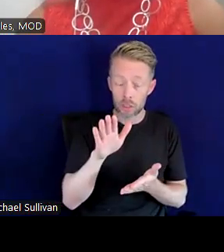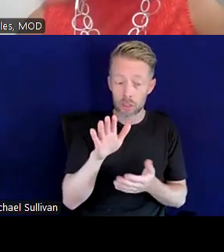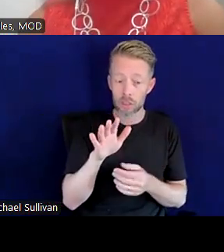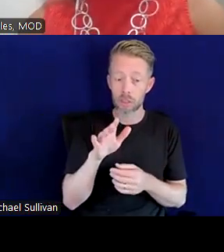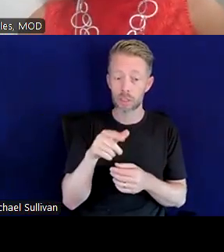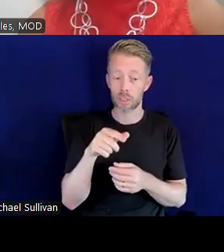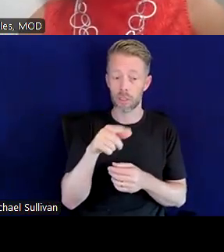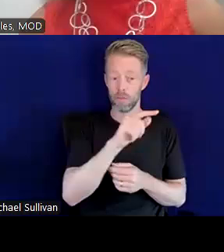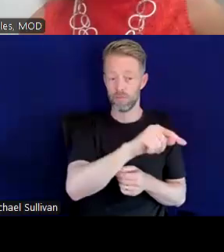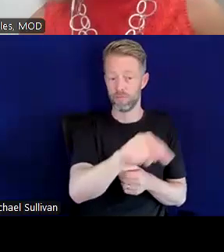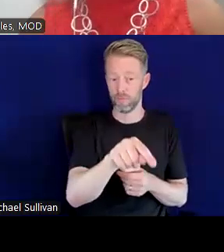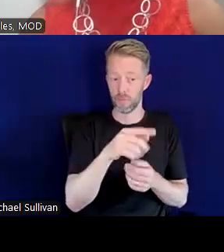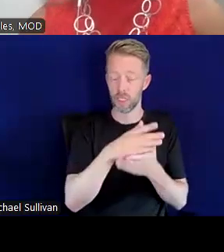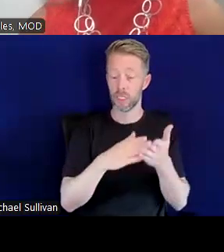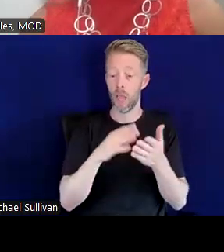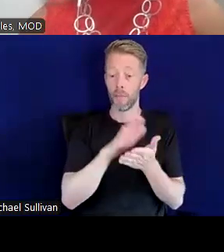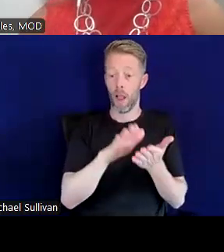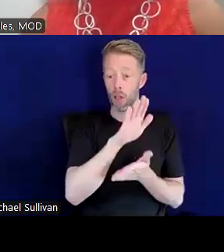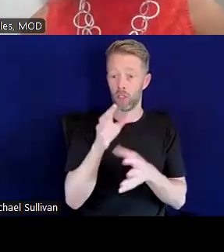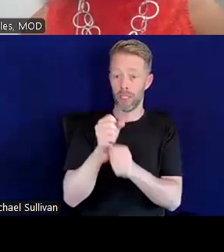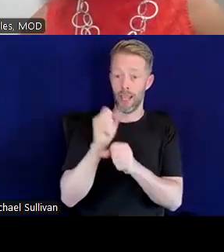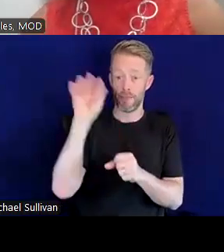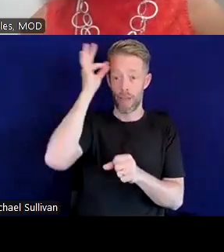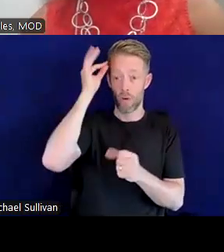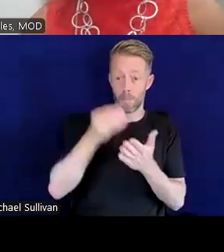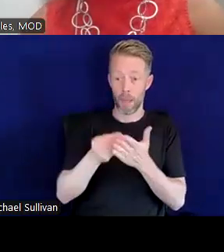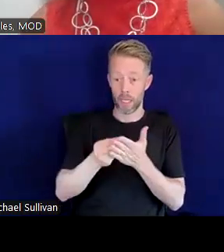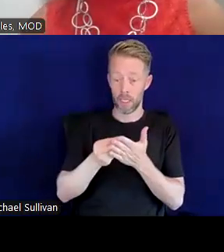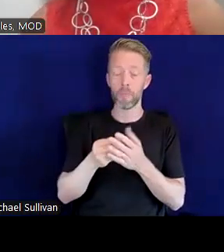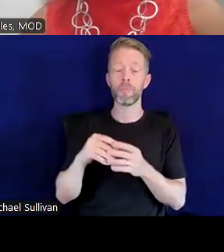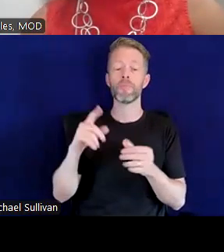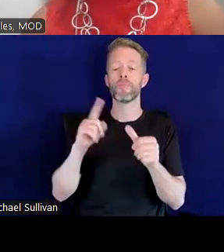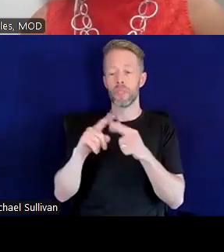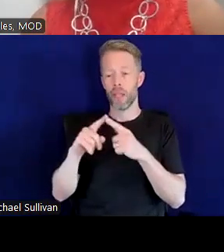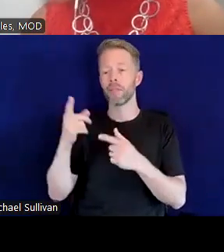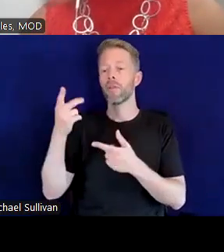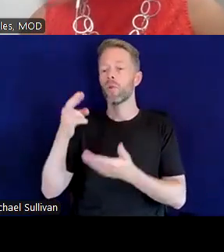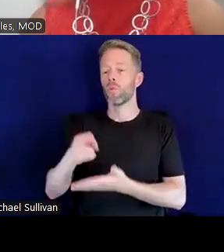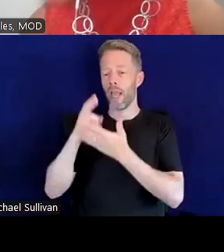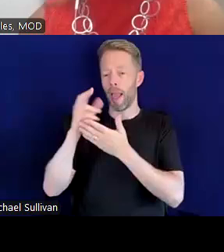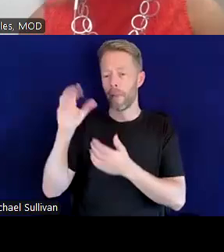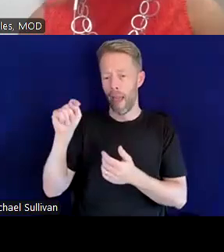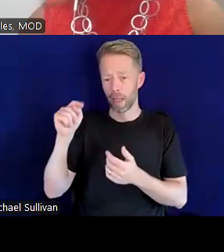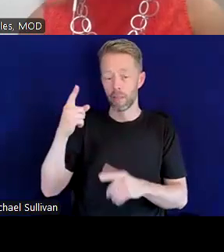federal money, some sort of federal money, you had to follow the Rehabilitation Act, Sarah